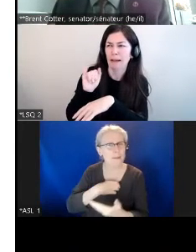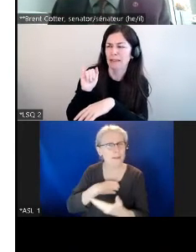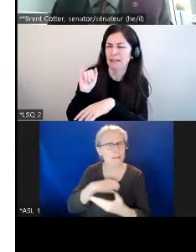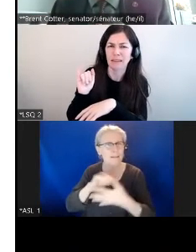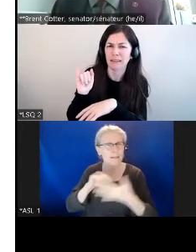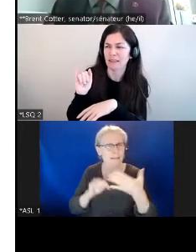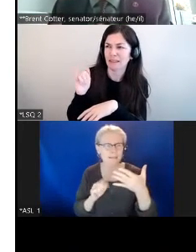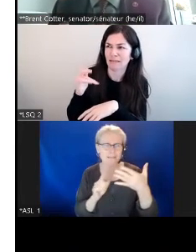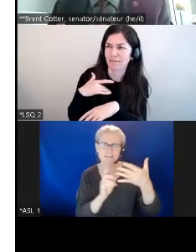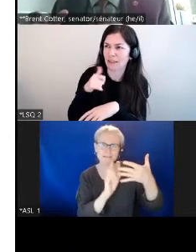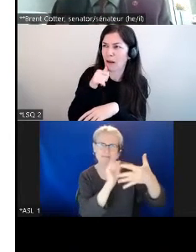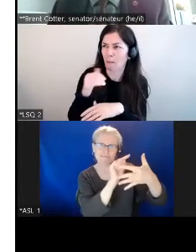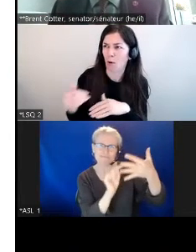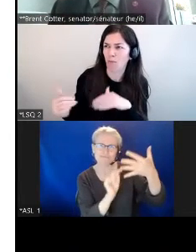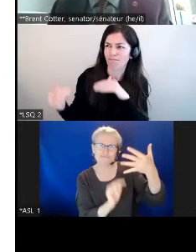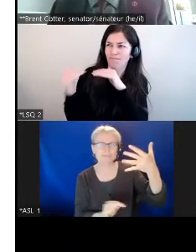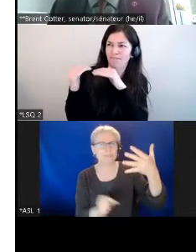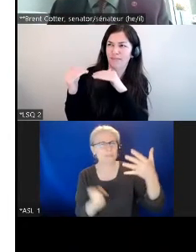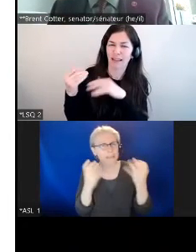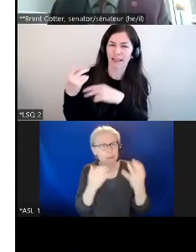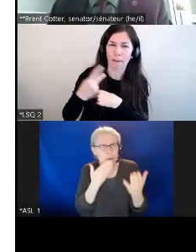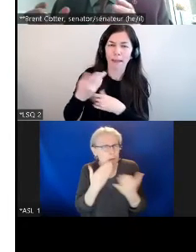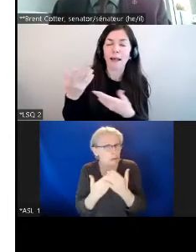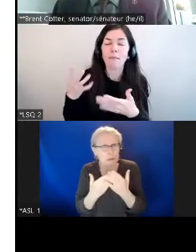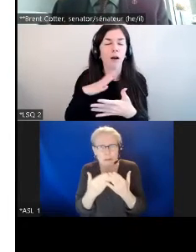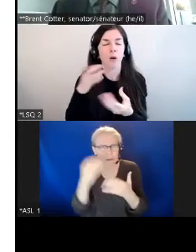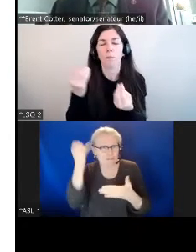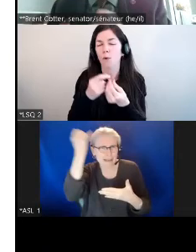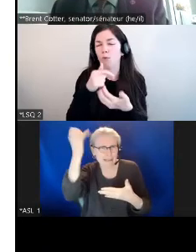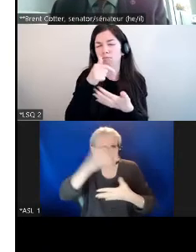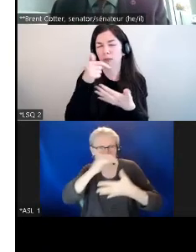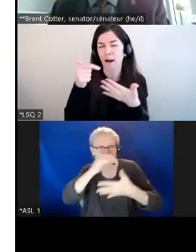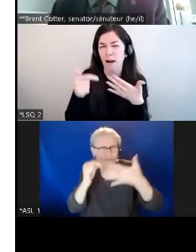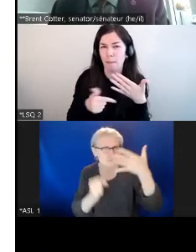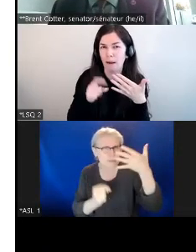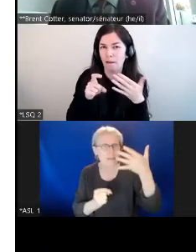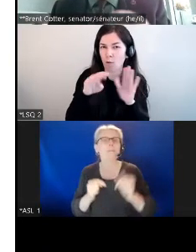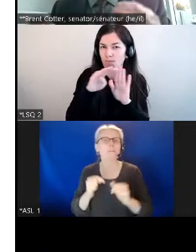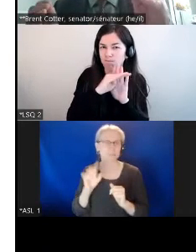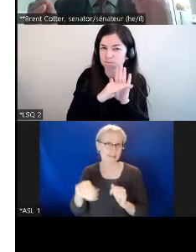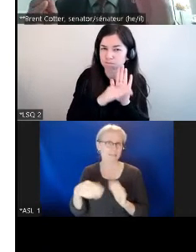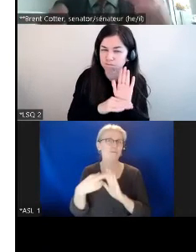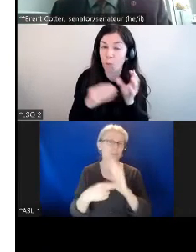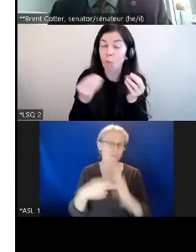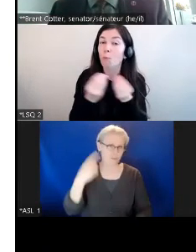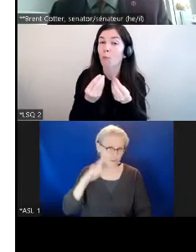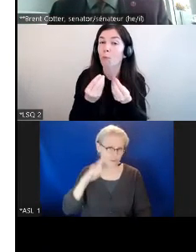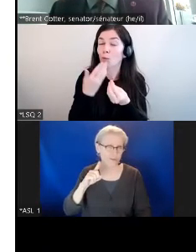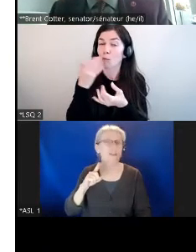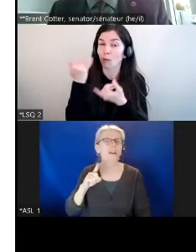LOTS OF GOOD IDEAS WORKED UP ON THIS TOPIC. THE REGULATIONS WILL PUT THE RULES IN PLACE.